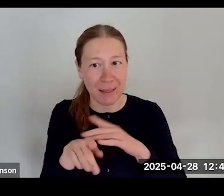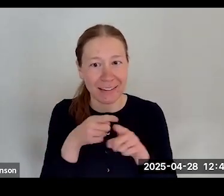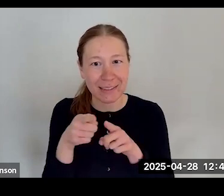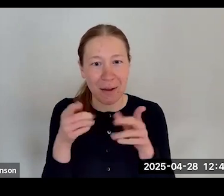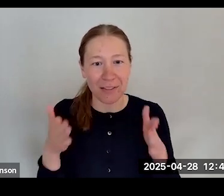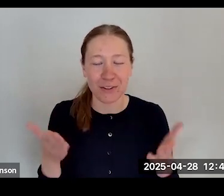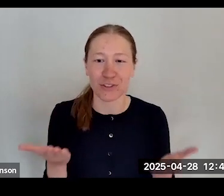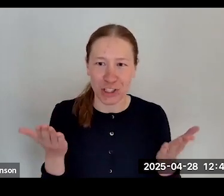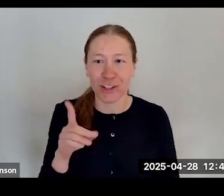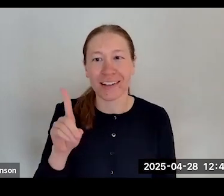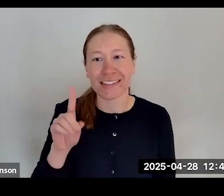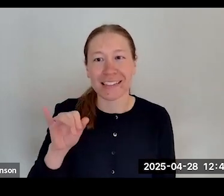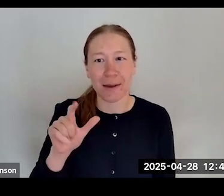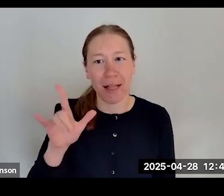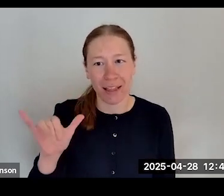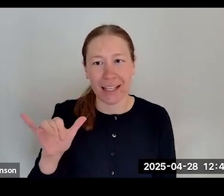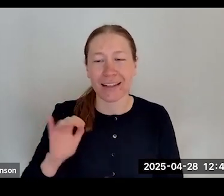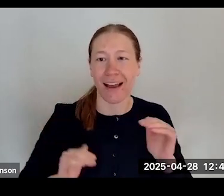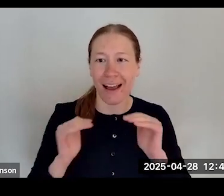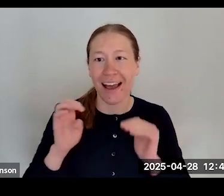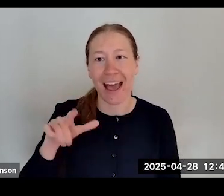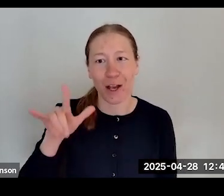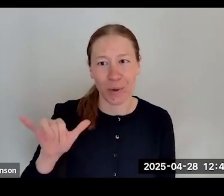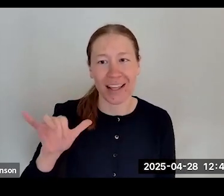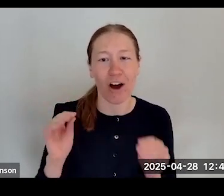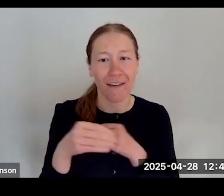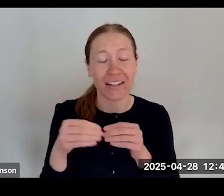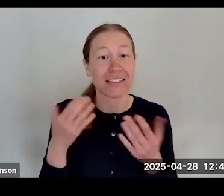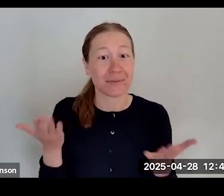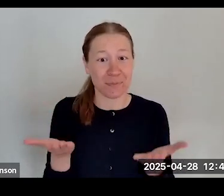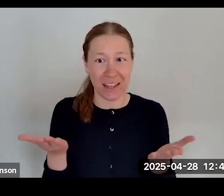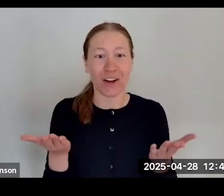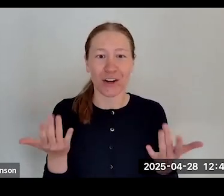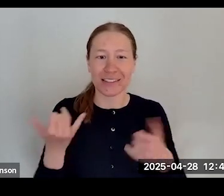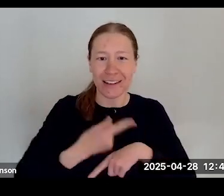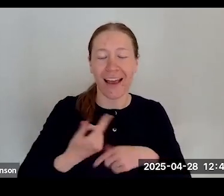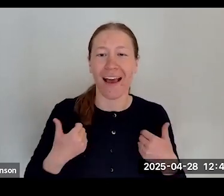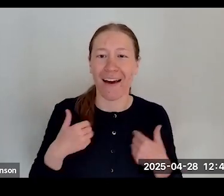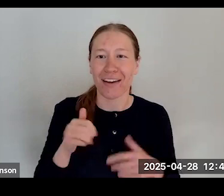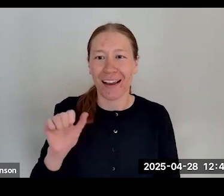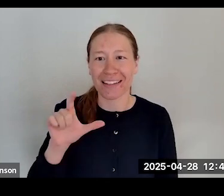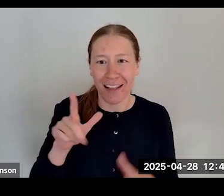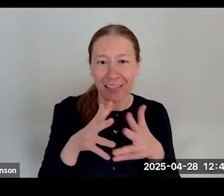within the Disability Equity office. Pinned with me is one of our American sign language interpreters, Katrina,